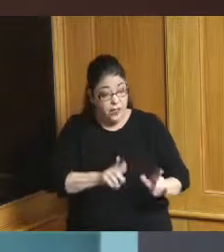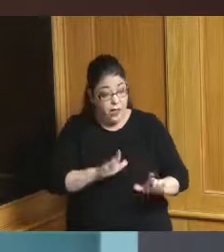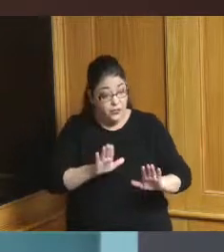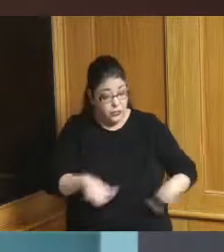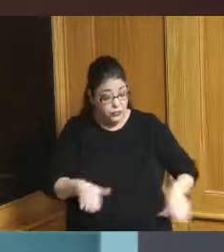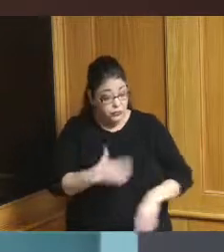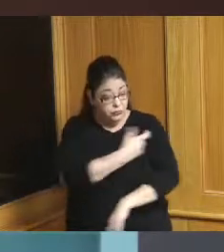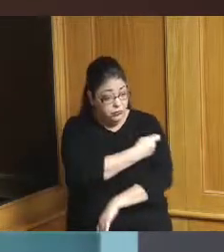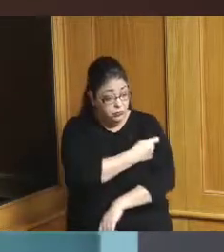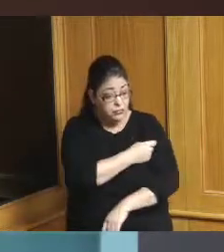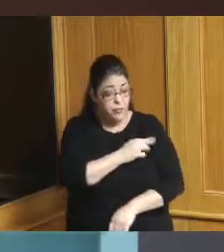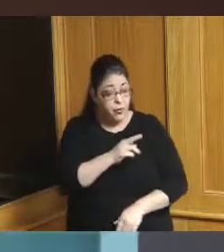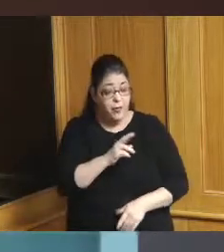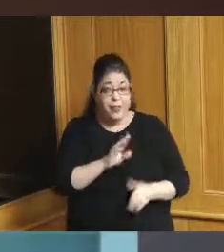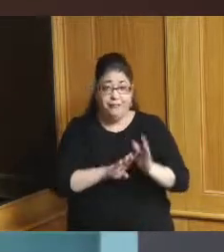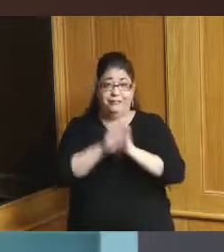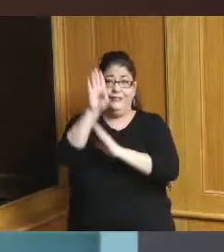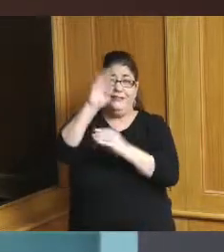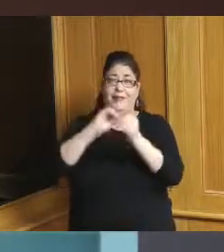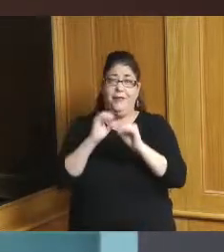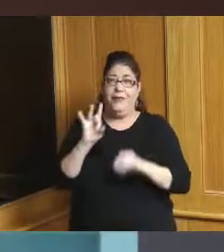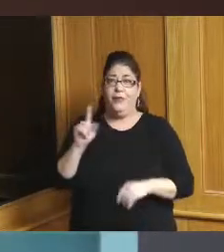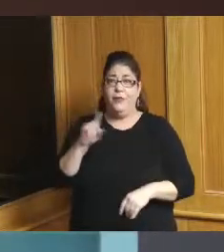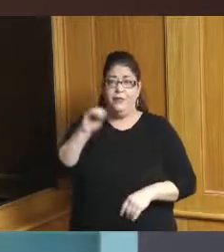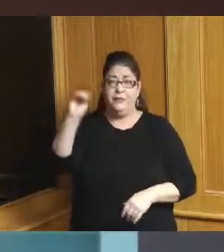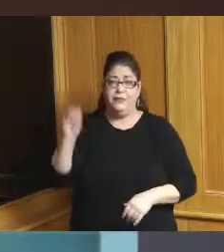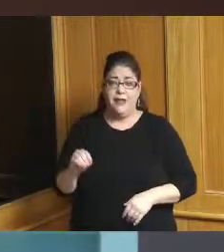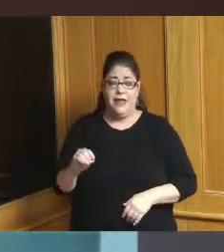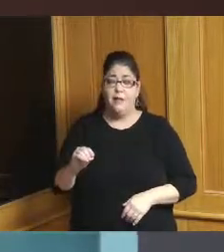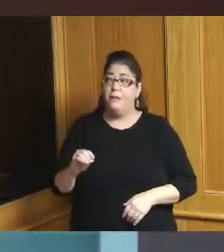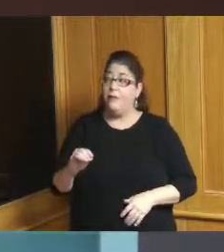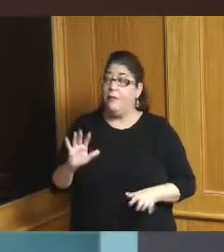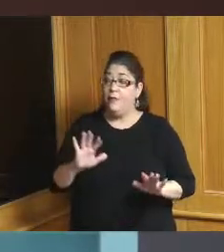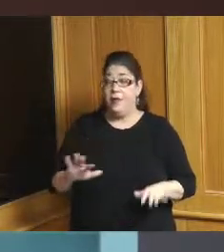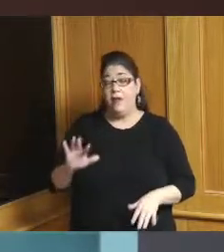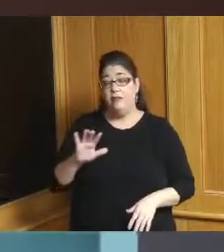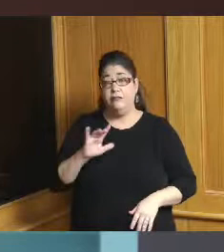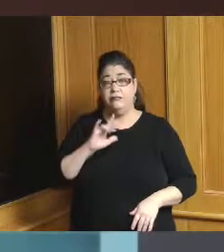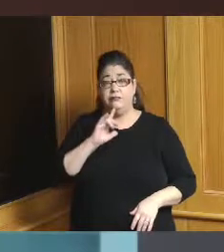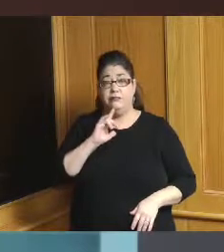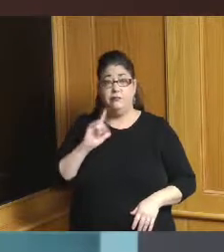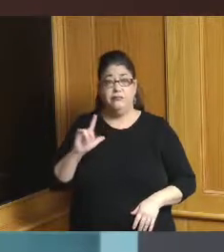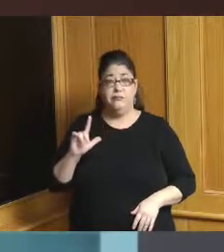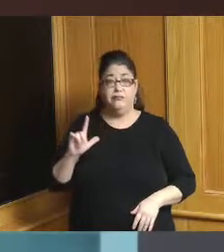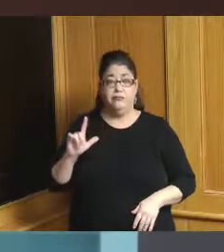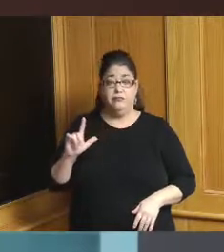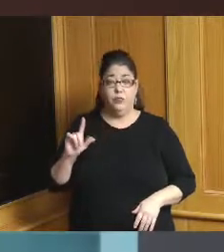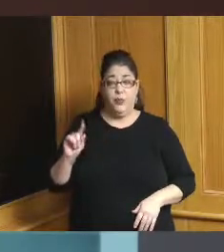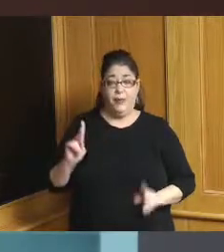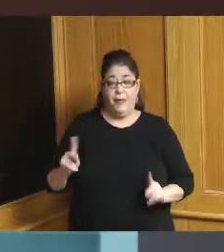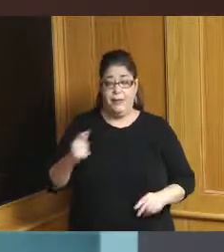is skyrocketed 81 but there are 20 you know 20 people said that they will so likely those are